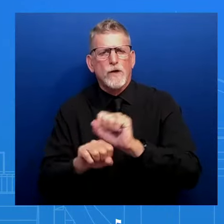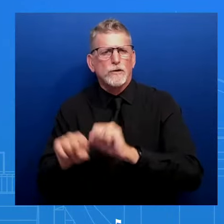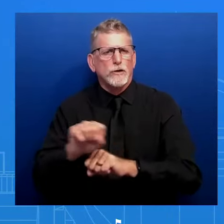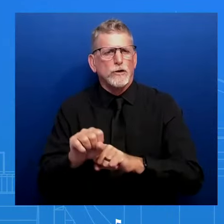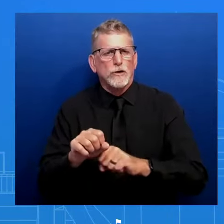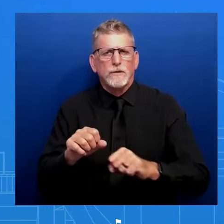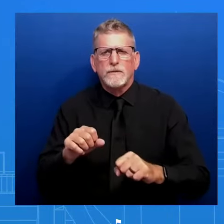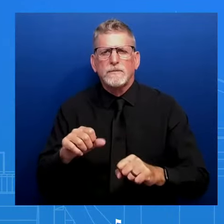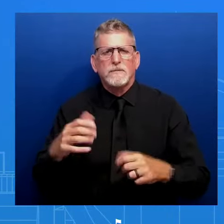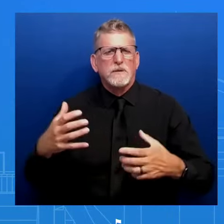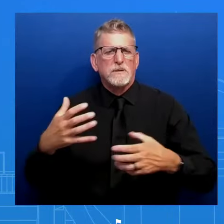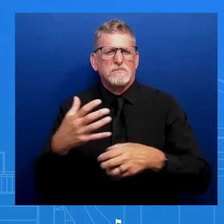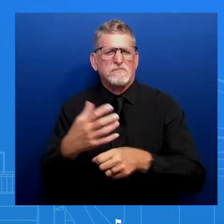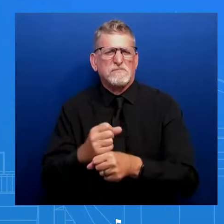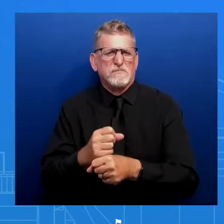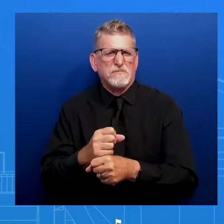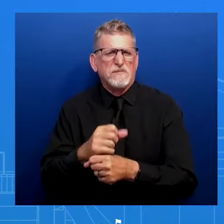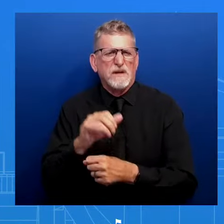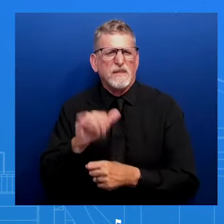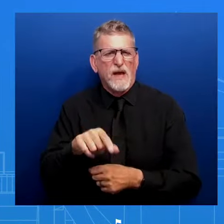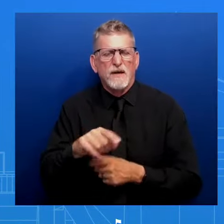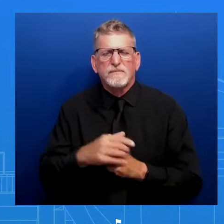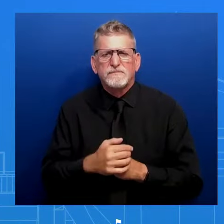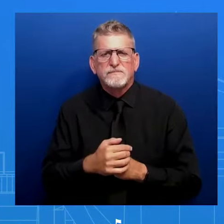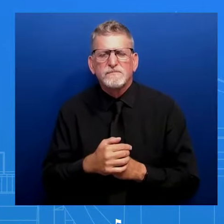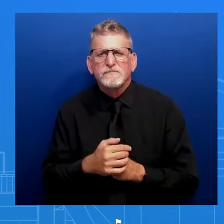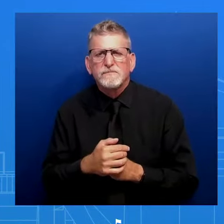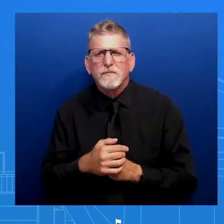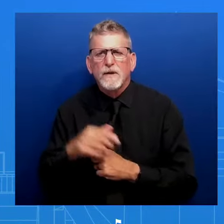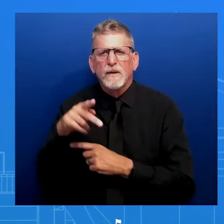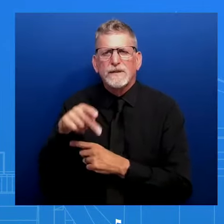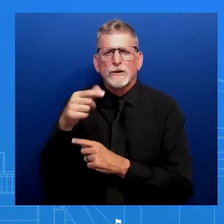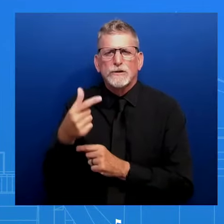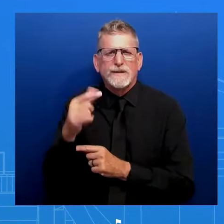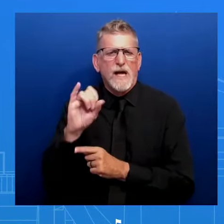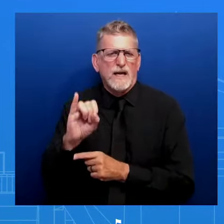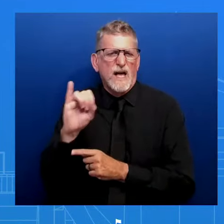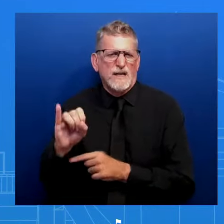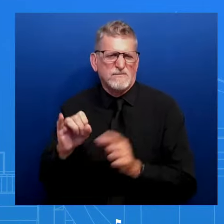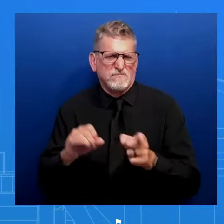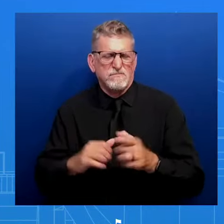And so, we're going to continue to invest in that and continue to encourage our partners to as well. Ms. Jean-Pierre: Go ahead, Jeremy.